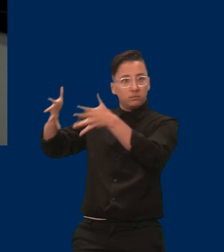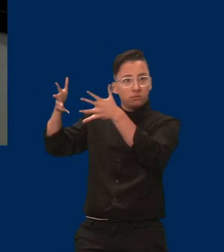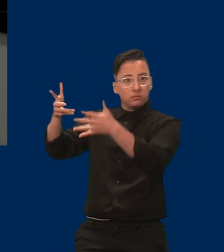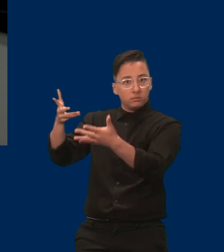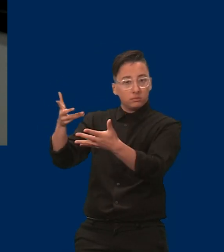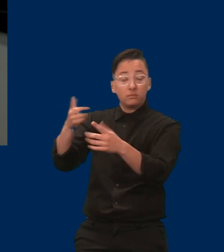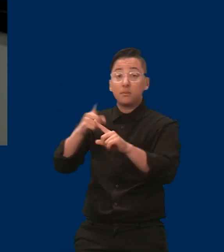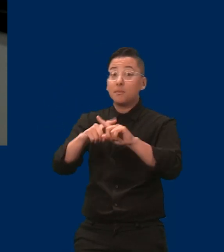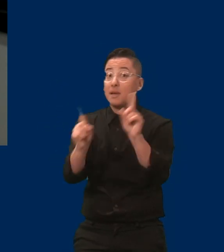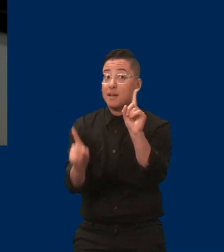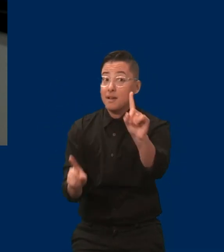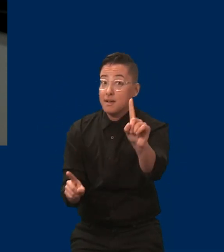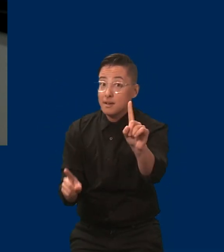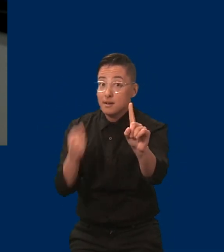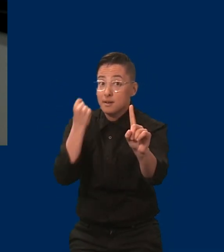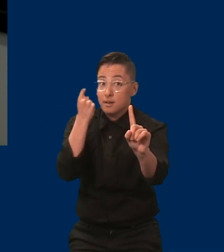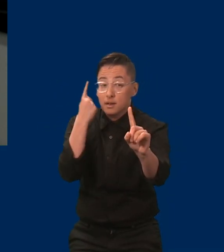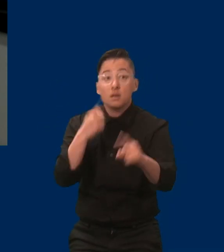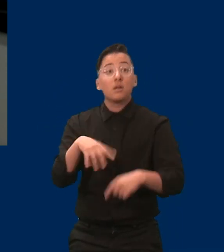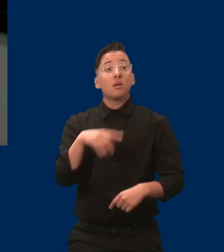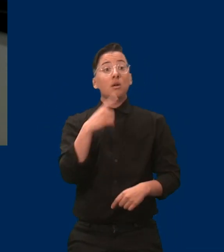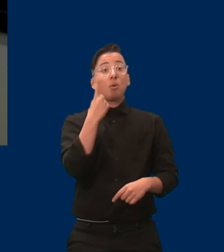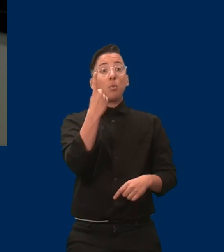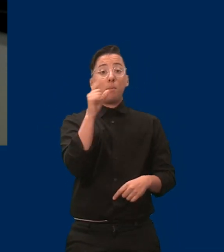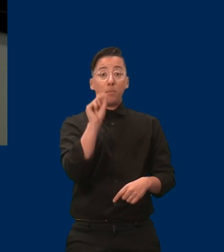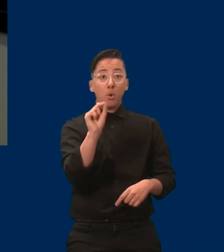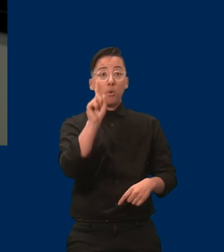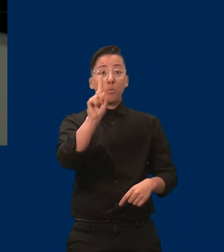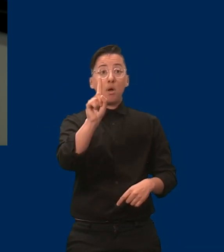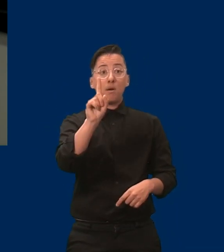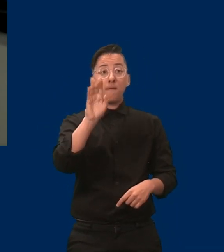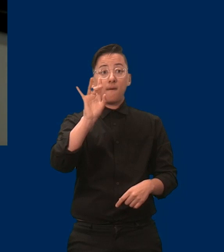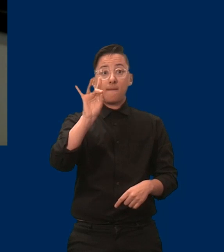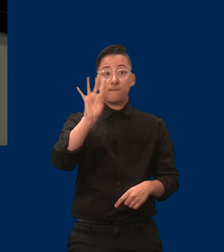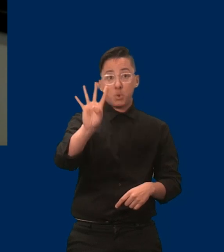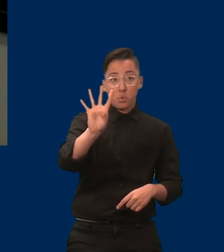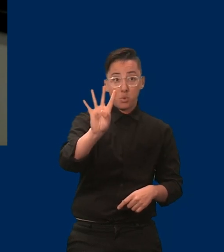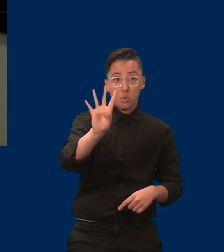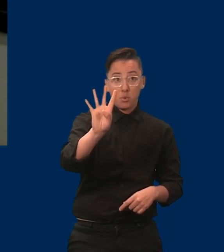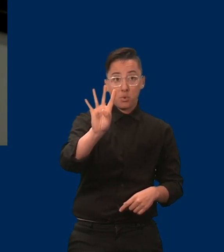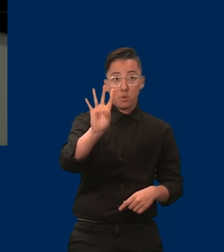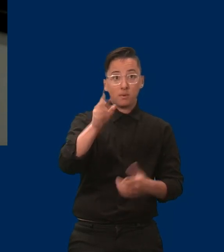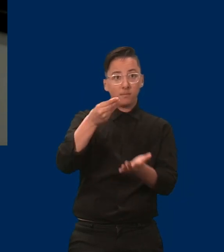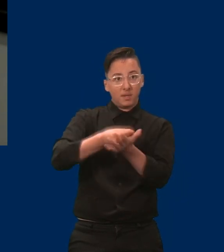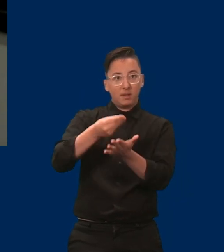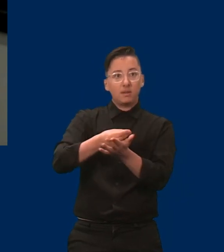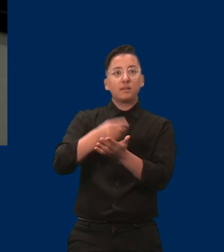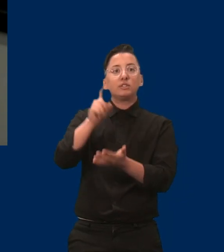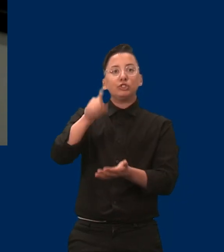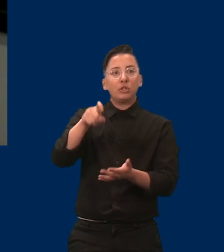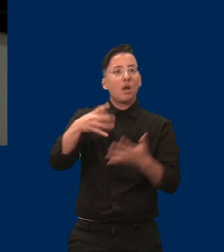$1.184 billion of that was underspent money that we had already budgeted to the Department of Human